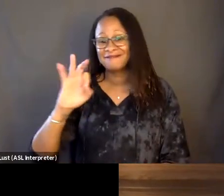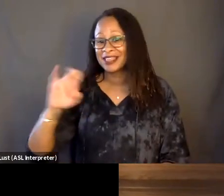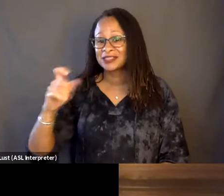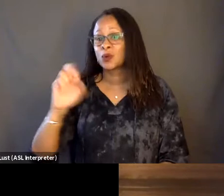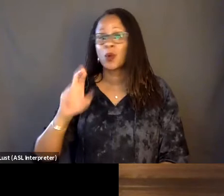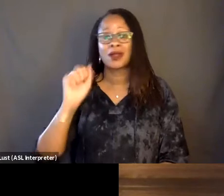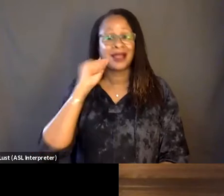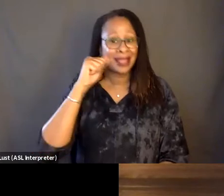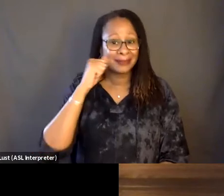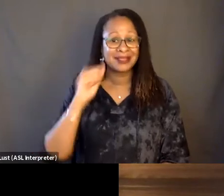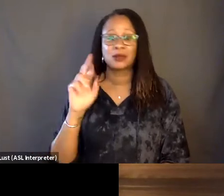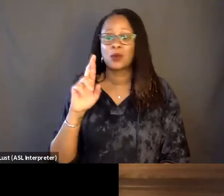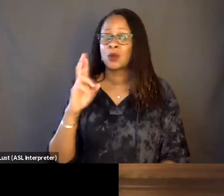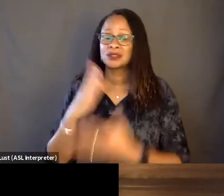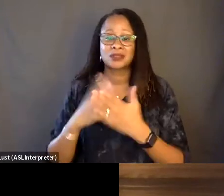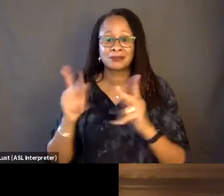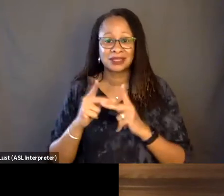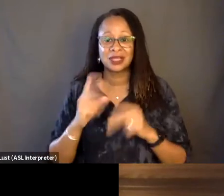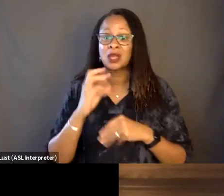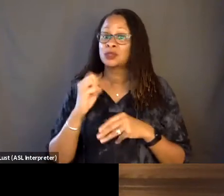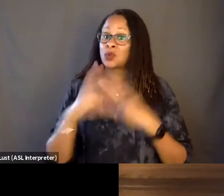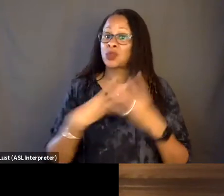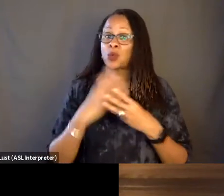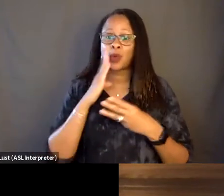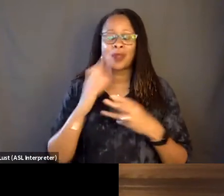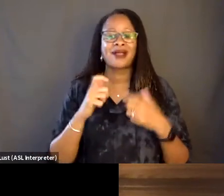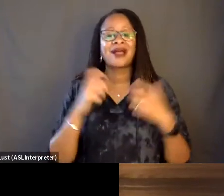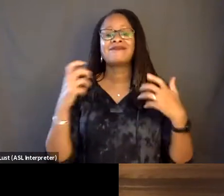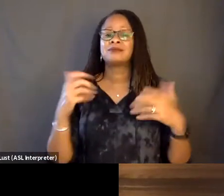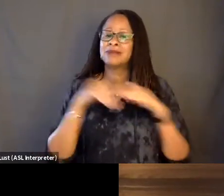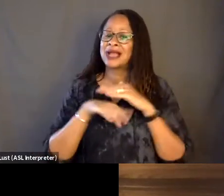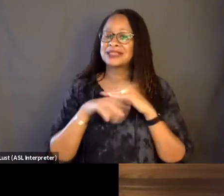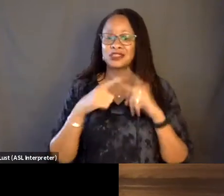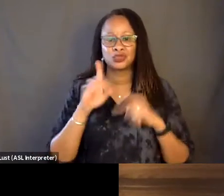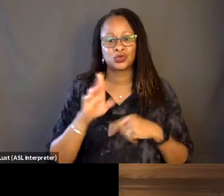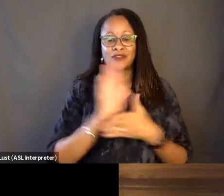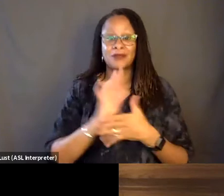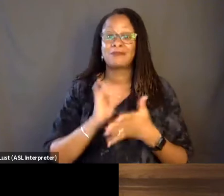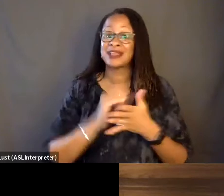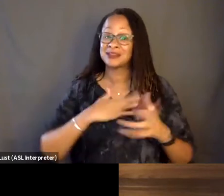so that the world will have you know tremendous access to this film. That would be my hope.